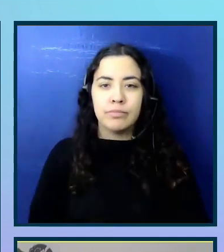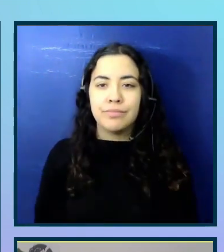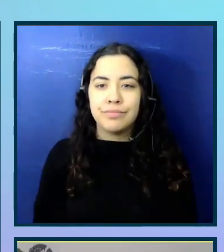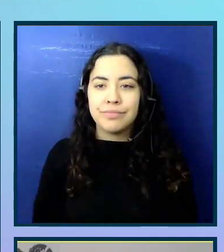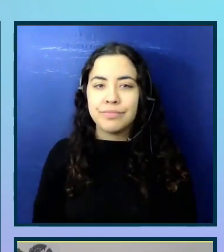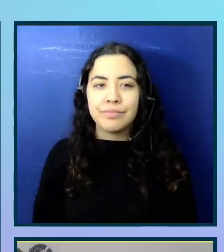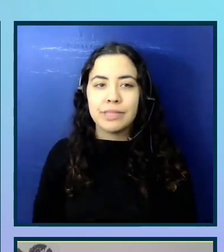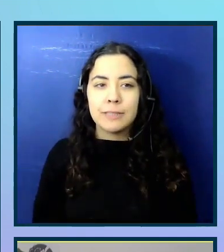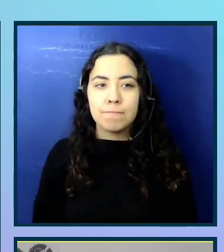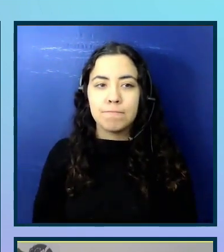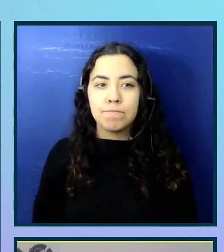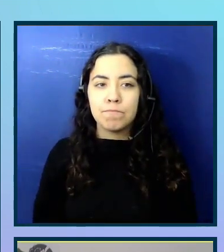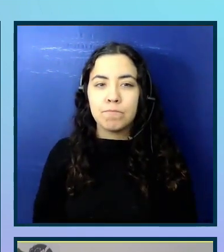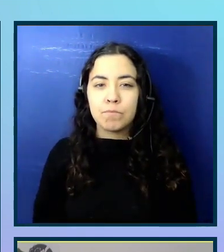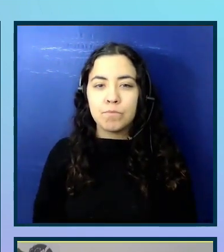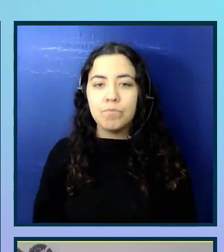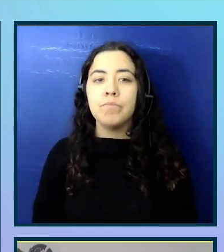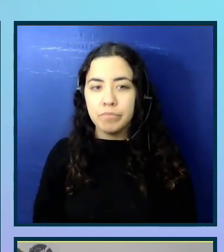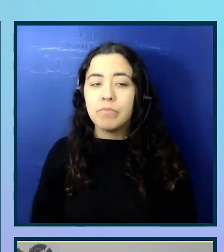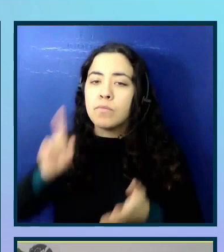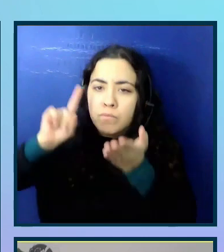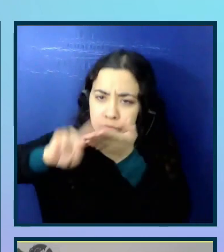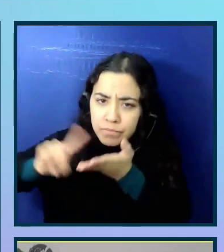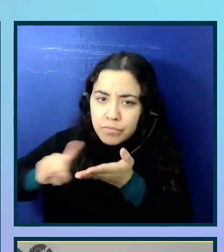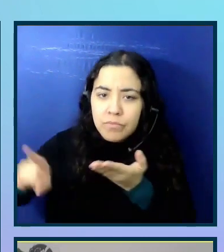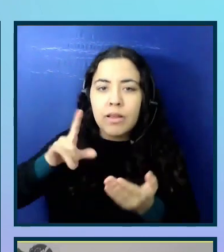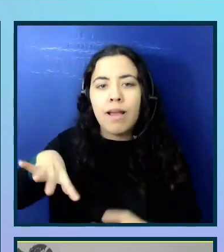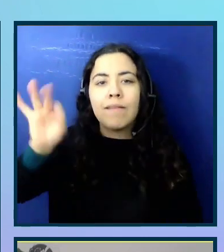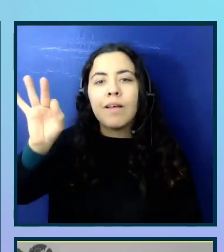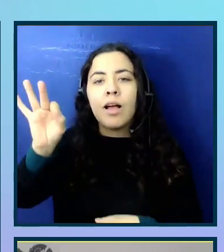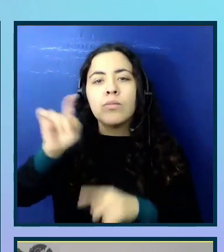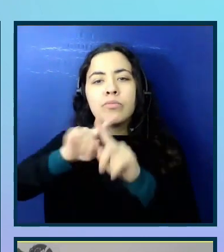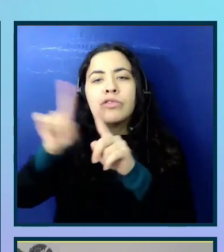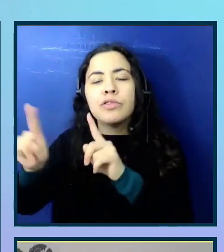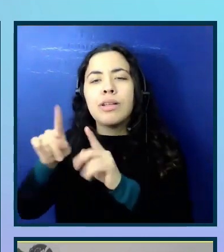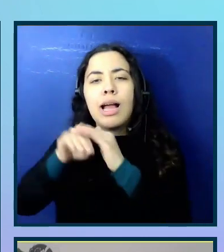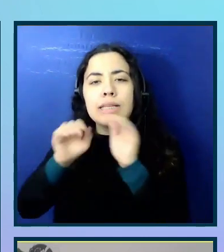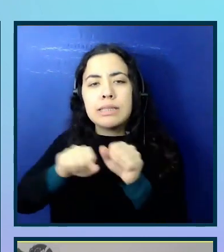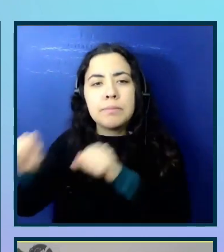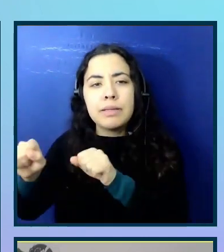I stumbled upon current Okins accessibility annotation example, and I find her quite interesting as well.